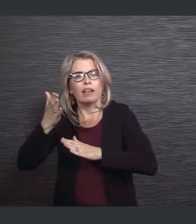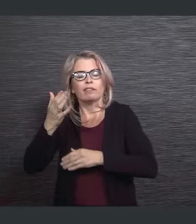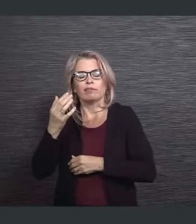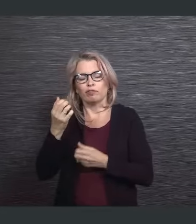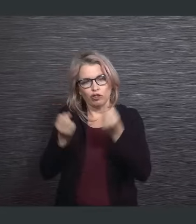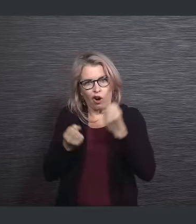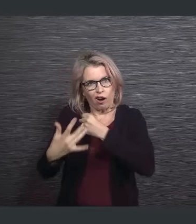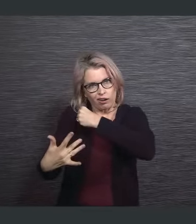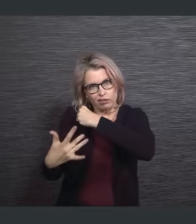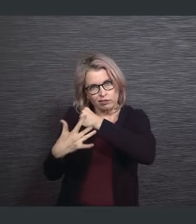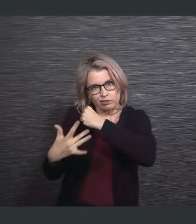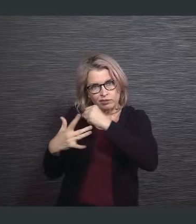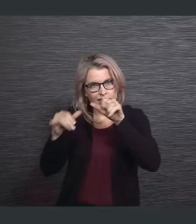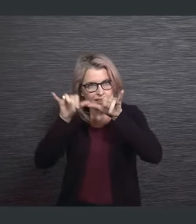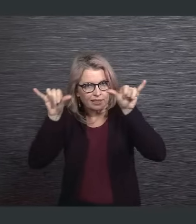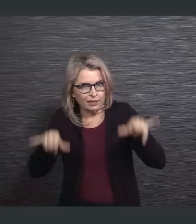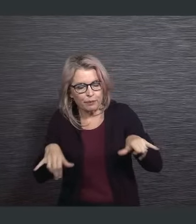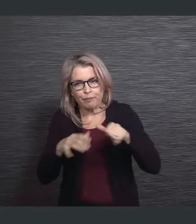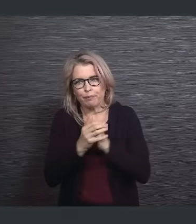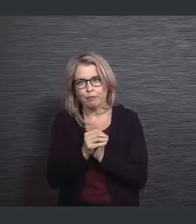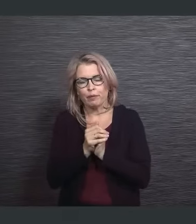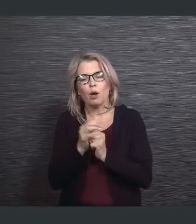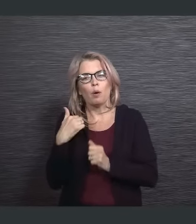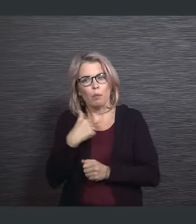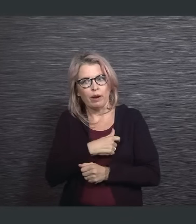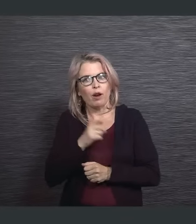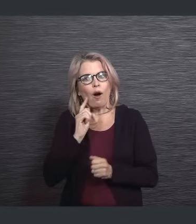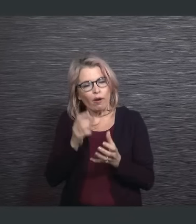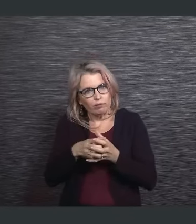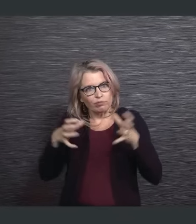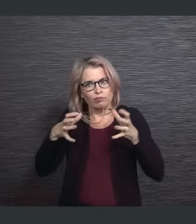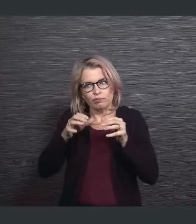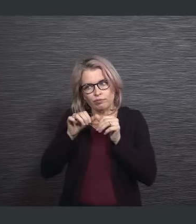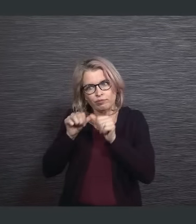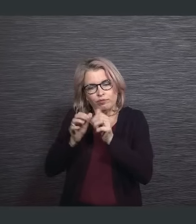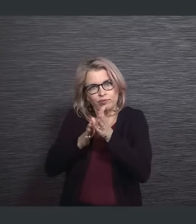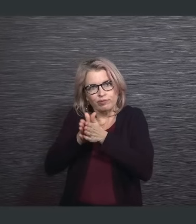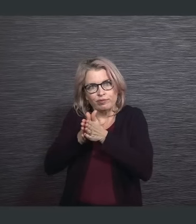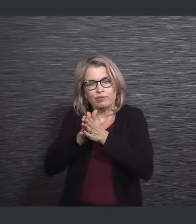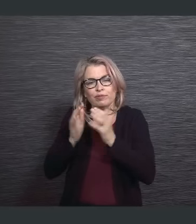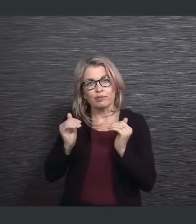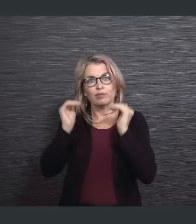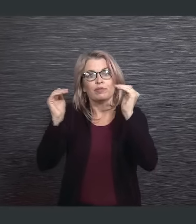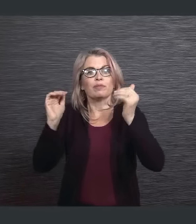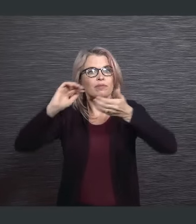We are accelerating our effort through our joint venture with Honda.